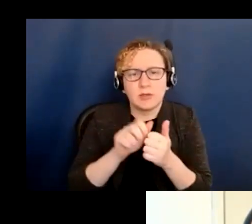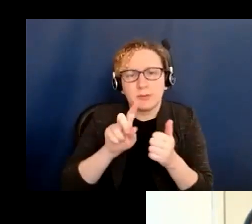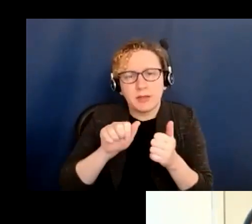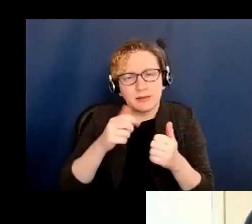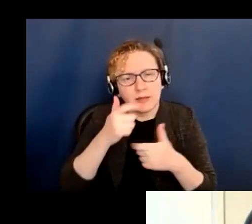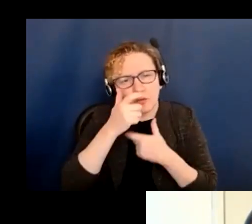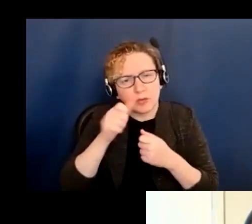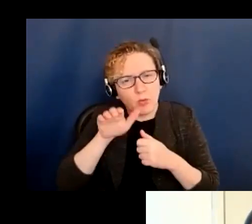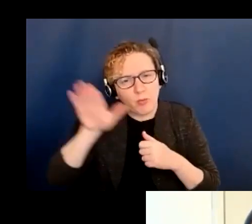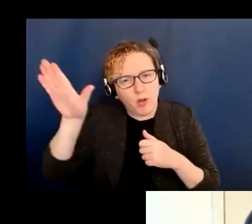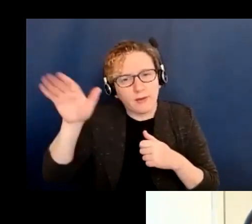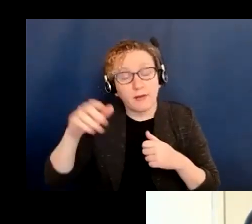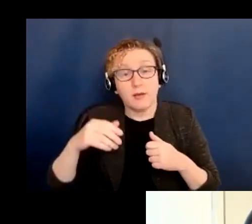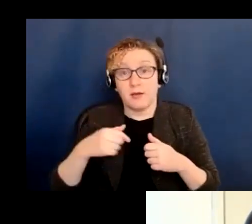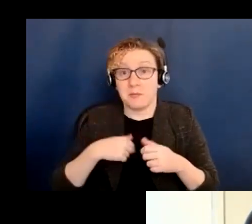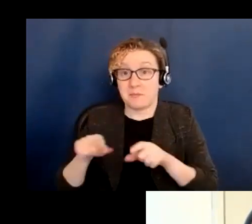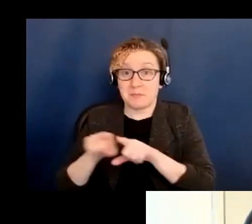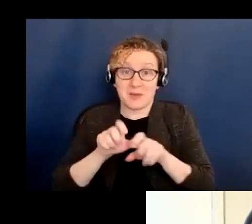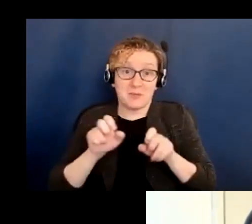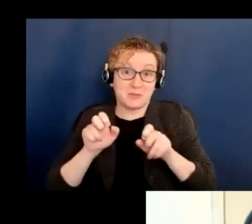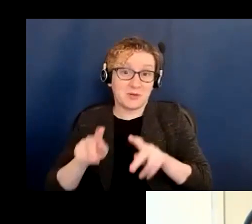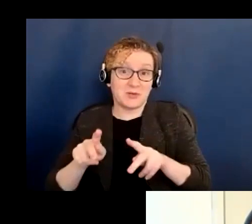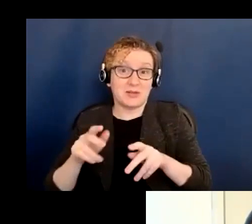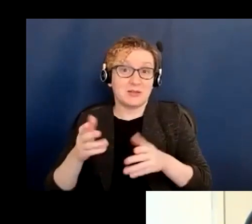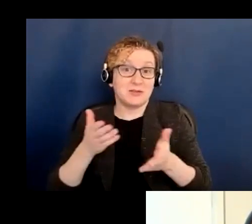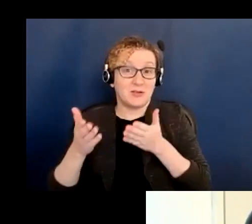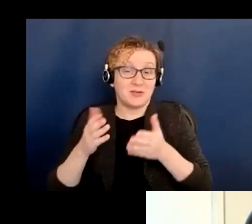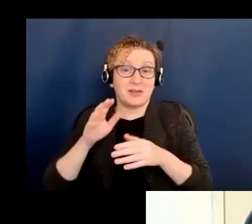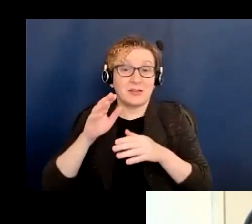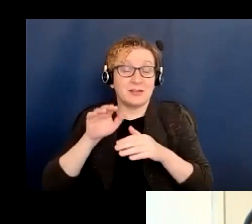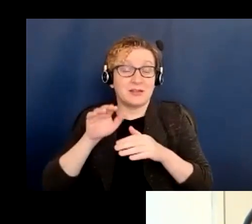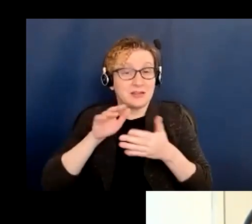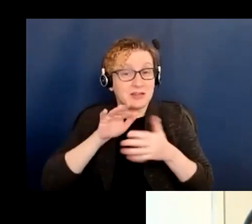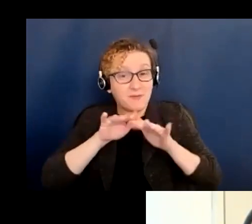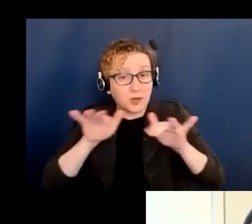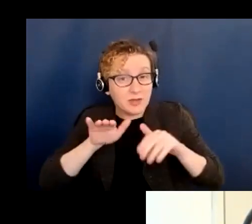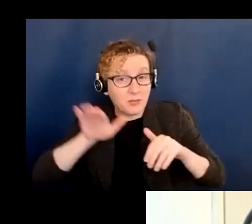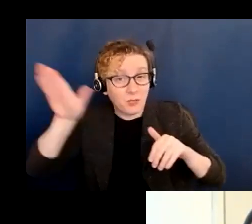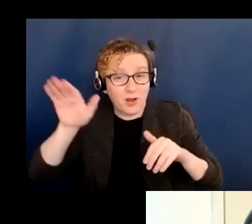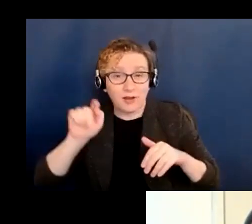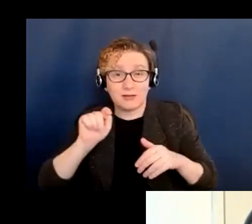I had the opportunity to serve on a disability force task force related to inclusion and